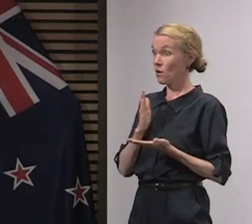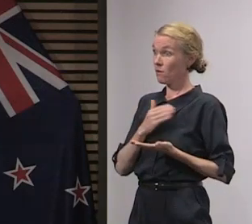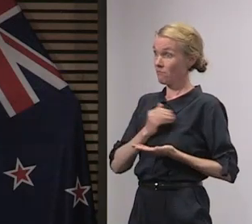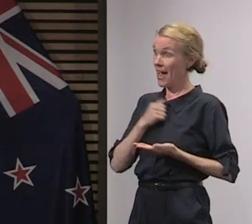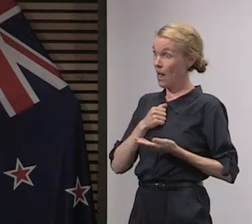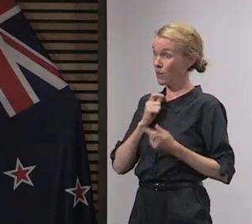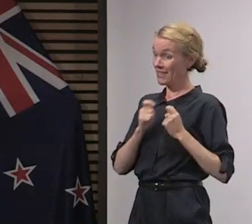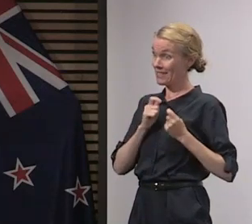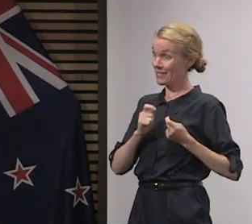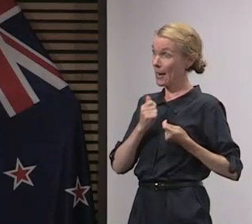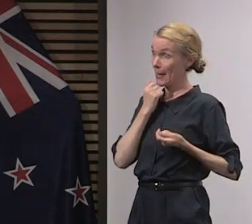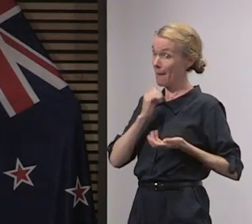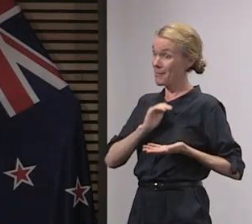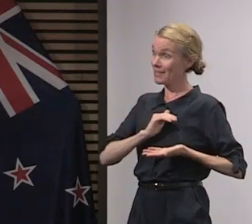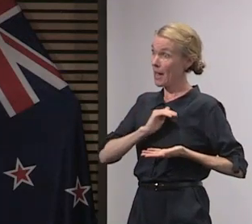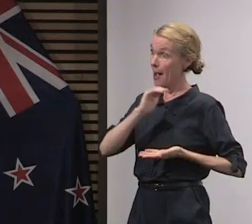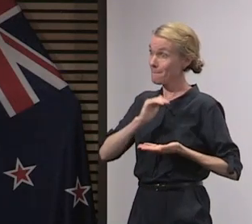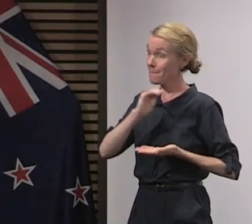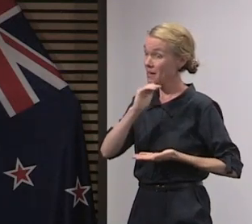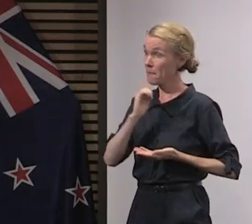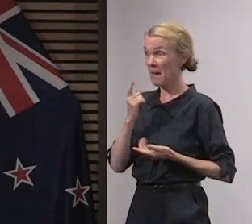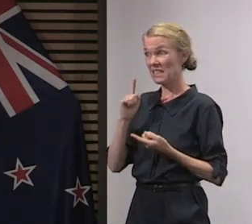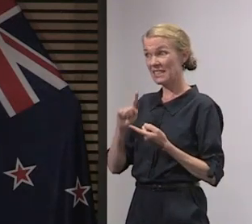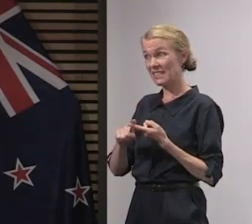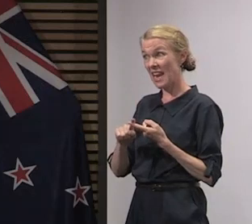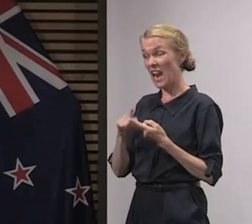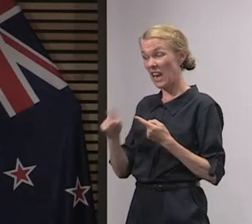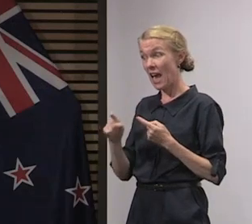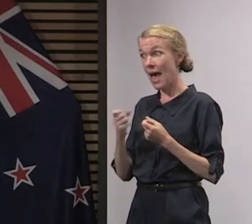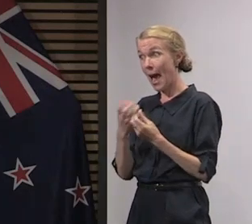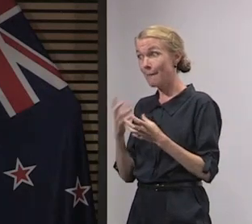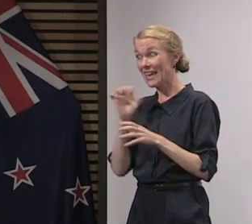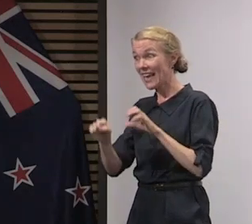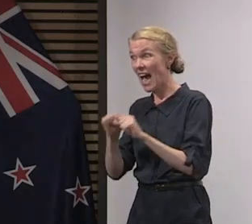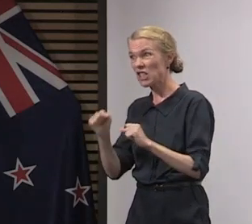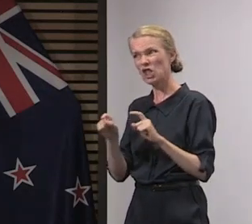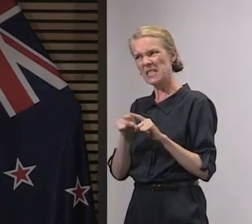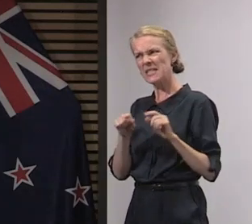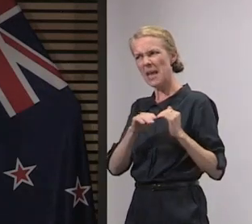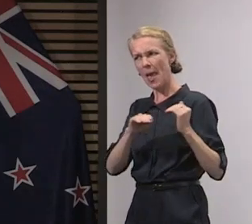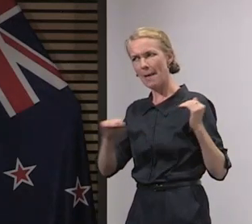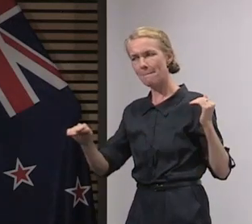fact, we have seen a big increase in testing over this last week and not a big increase in the cases we are